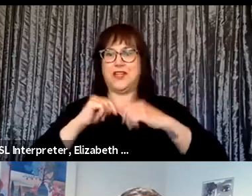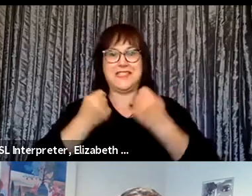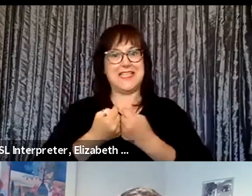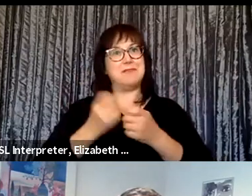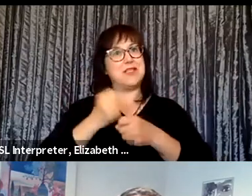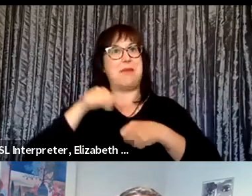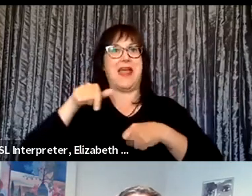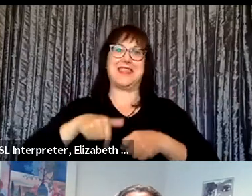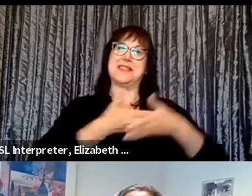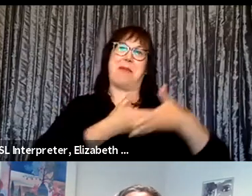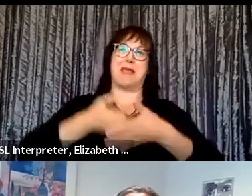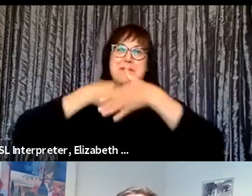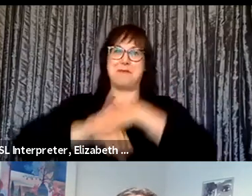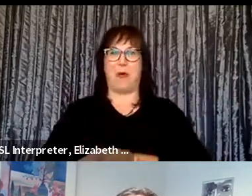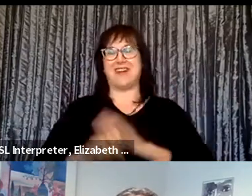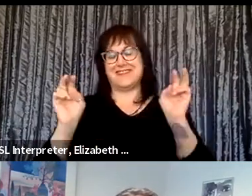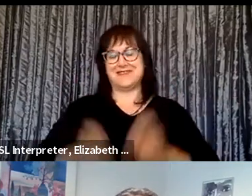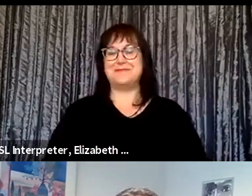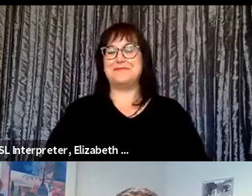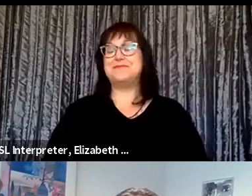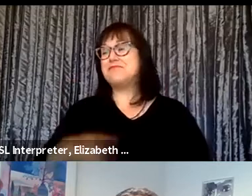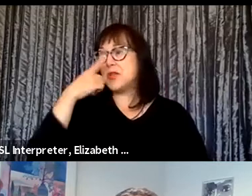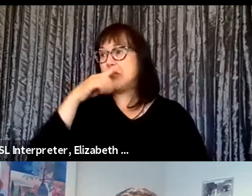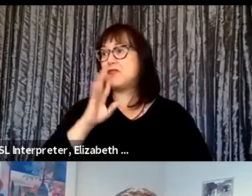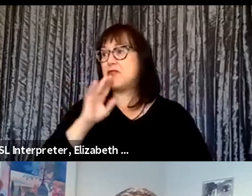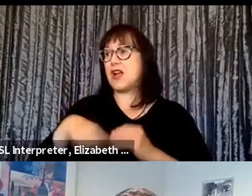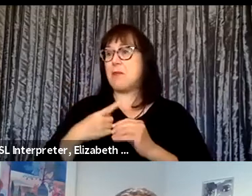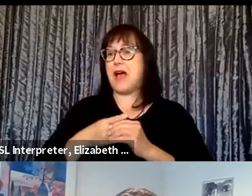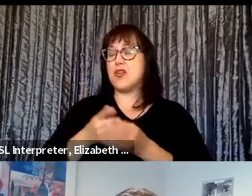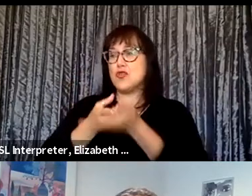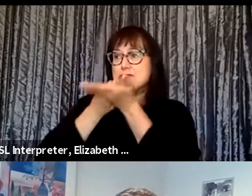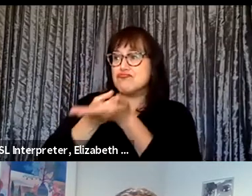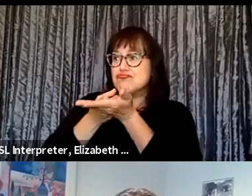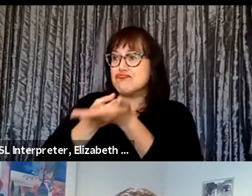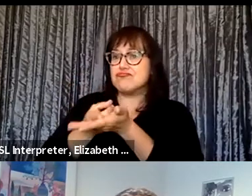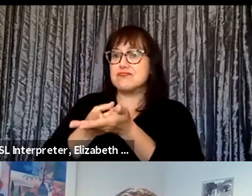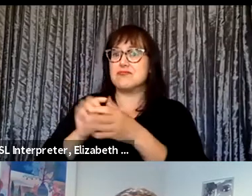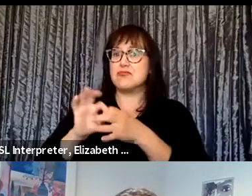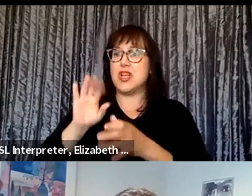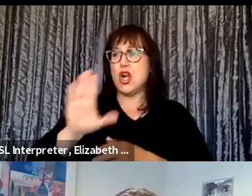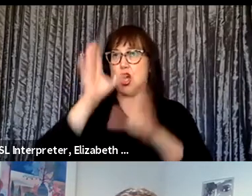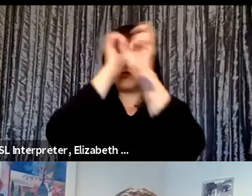And can you talk a little bit about the conversations that you had around Chas's vision for the film?